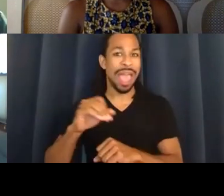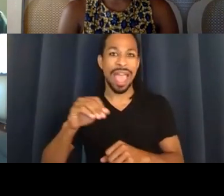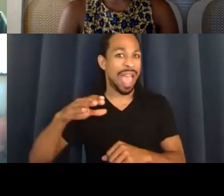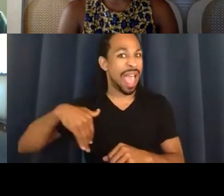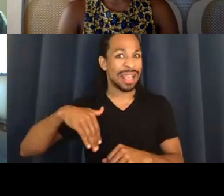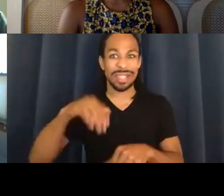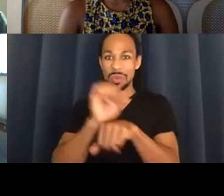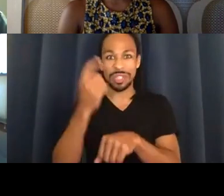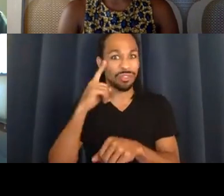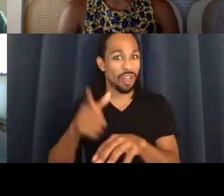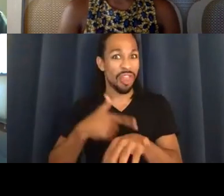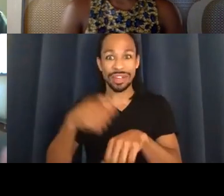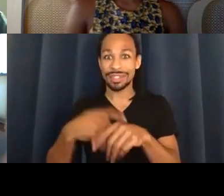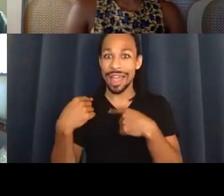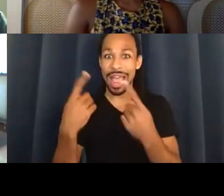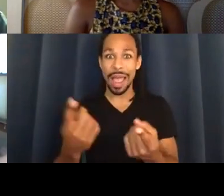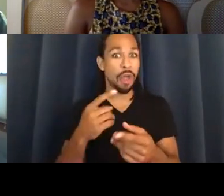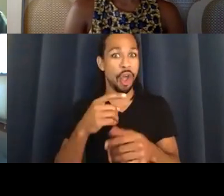wage unless you're a commercial artist performing on Broadway